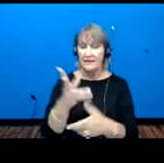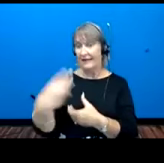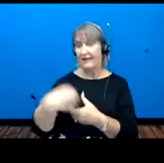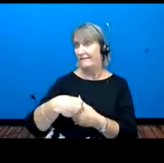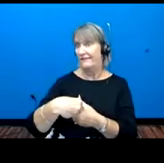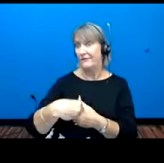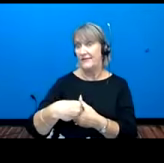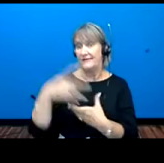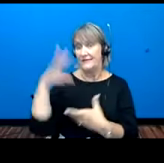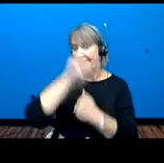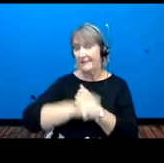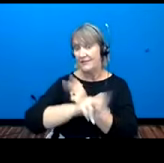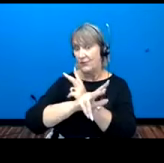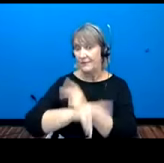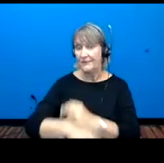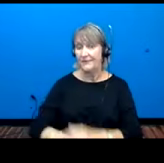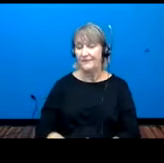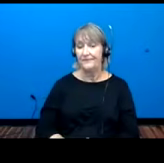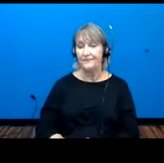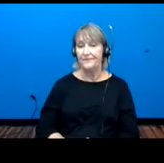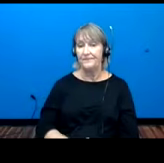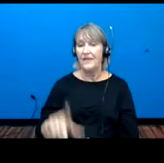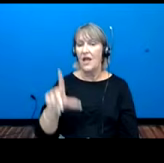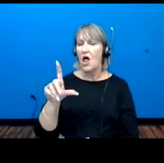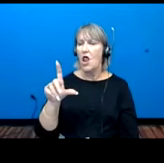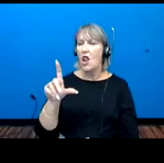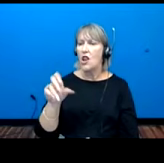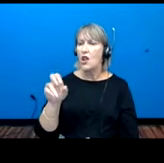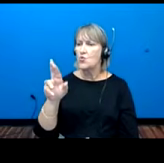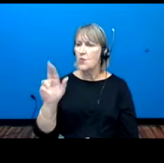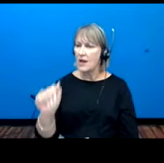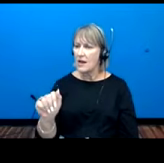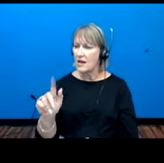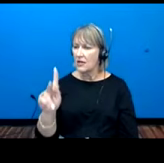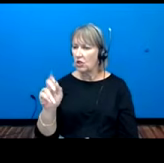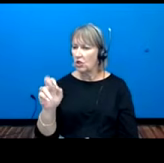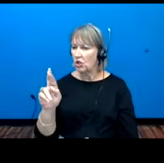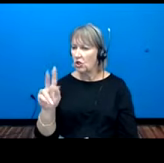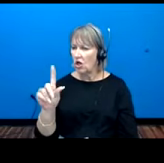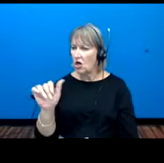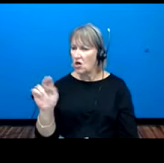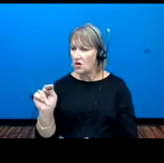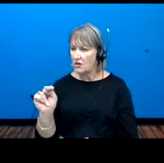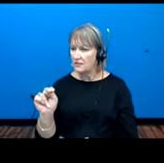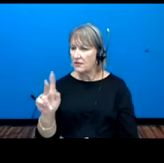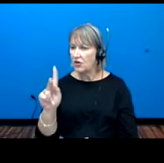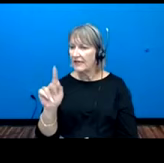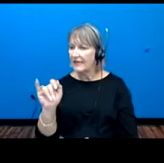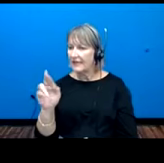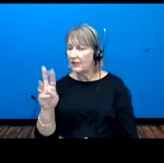Sam: All right. We have a question from Laura that says, “Would you please list in the chat your current partners?”